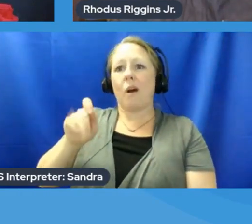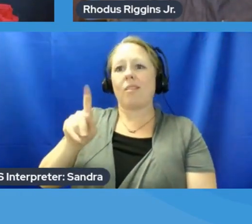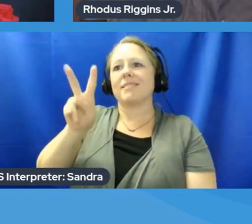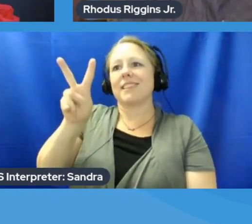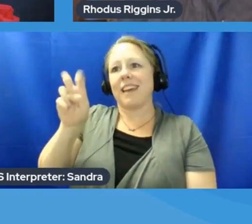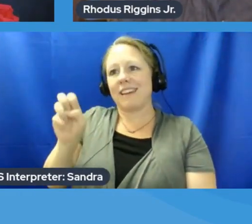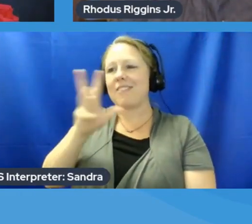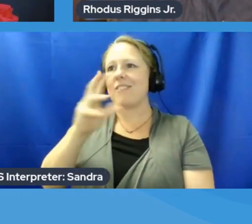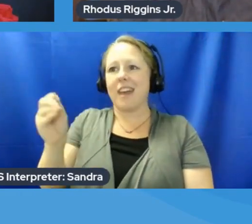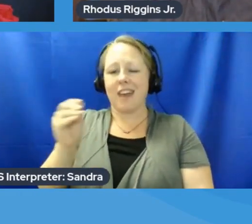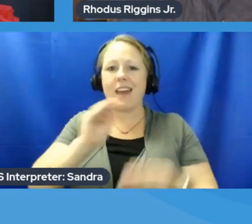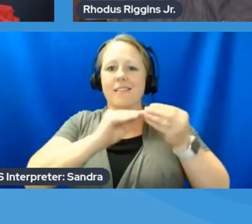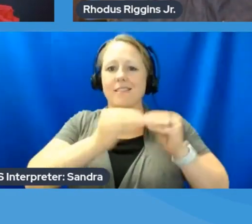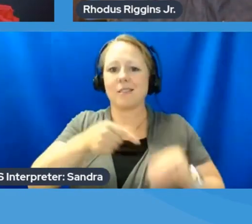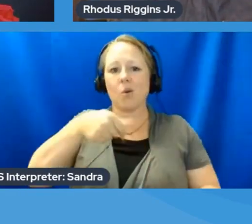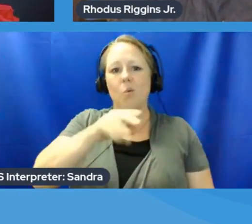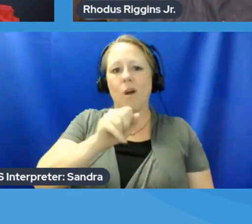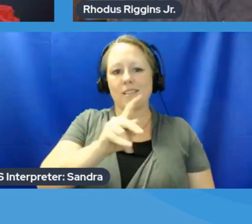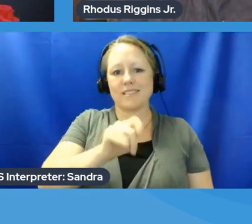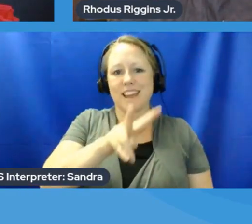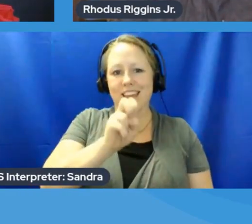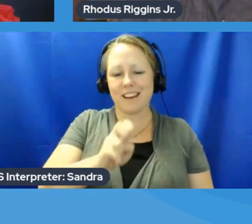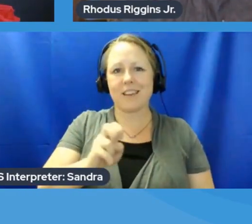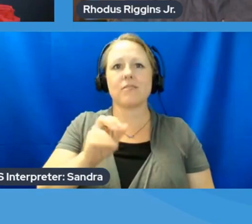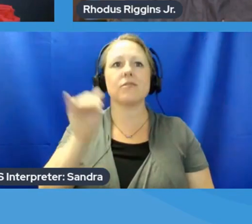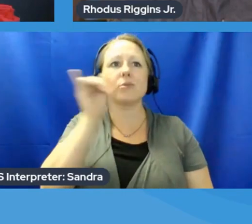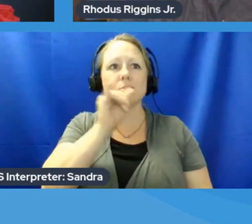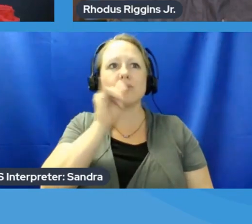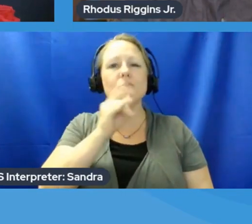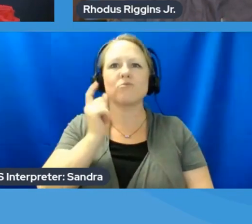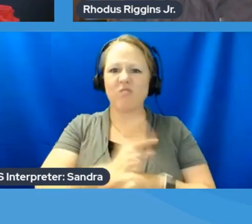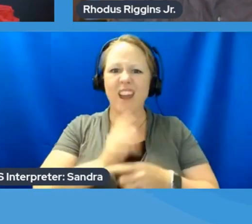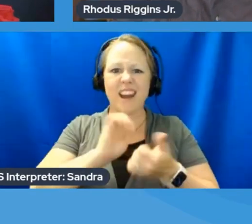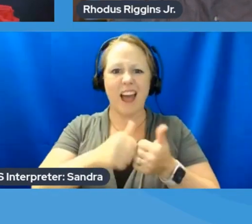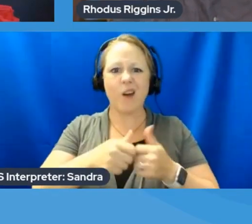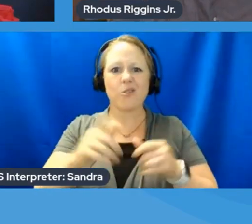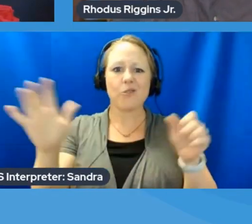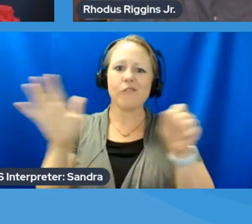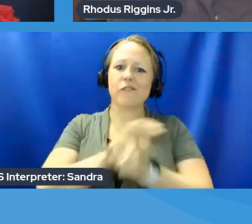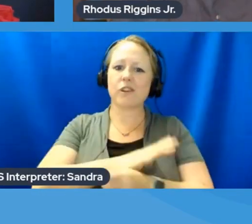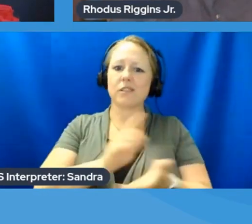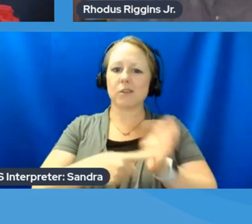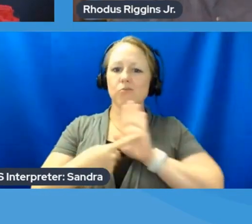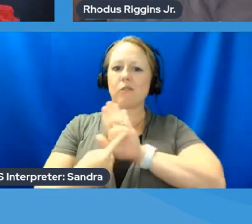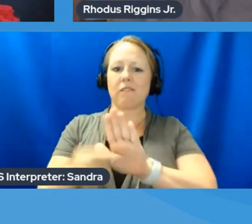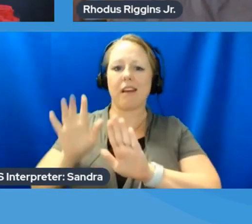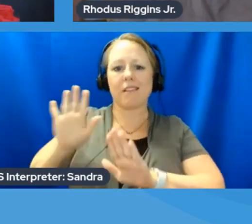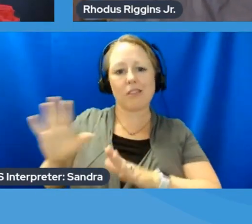Looking at how to really get those full stories. Yes. Thanks, Rhodus.